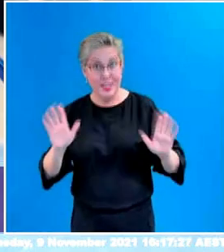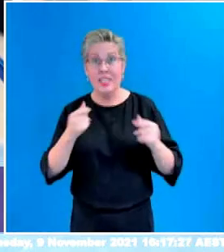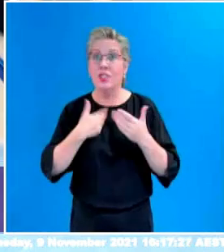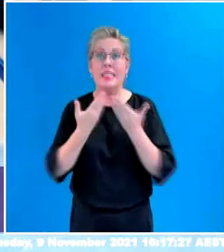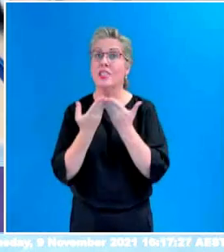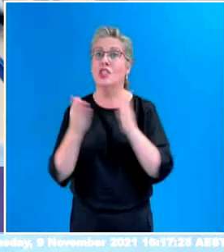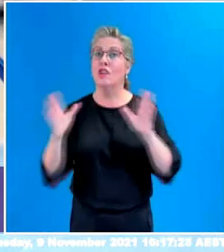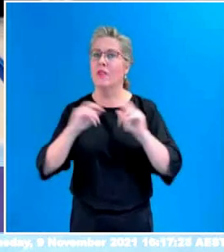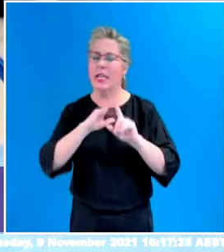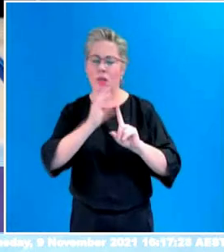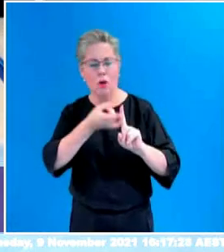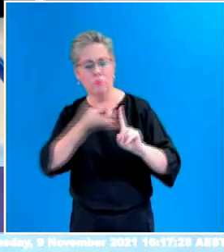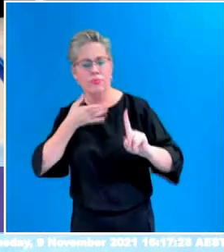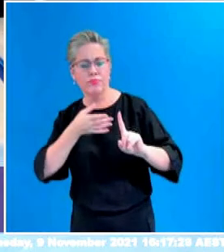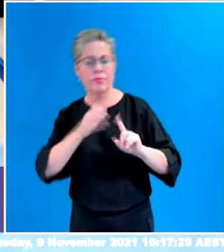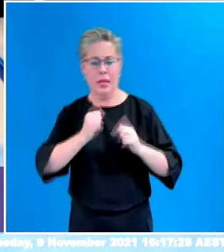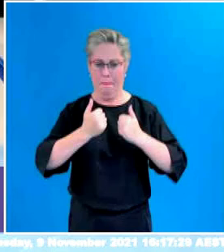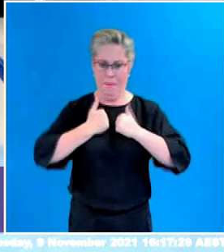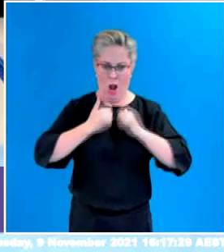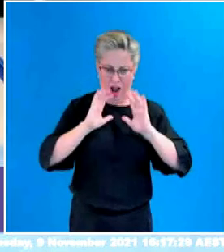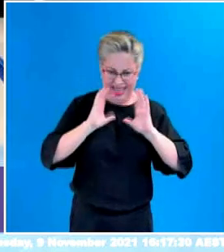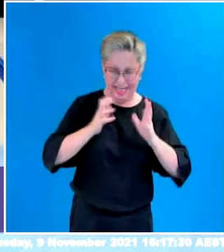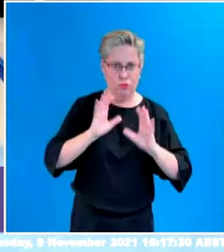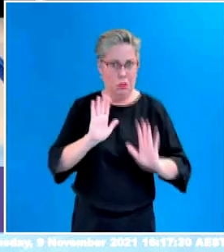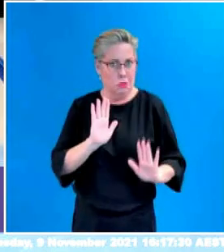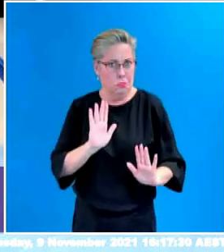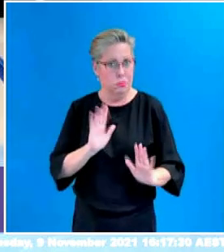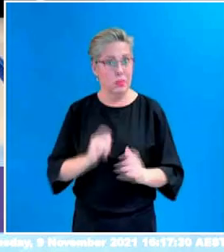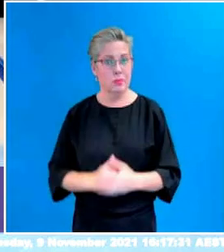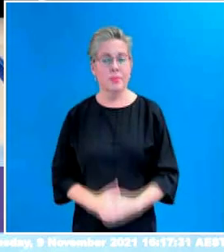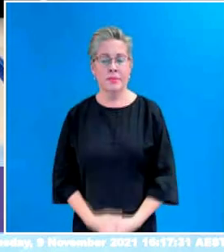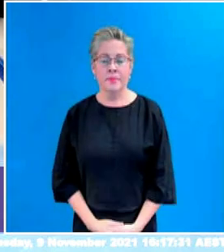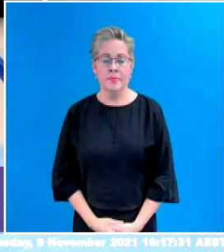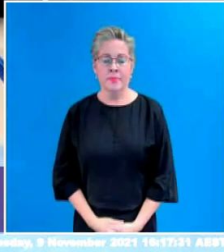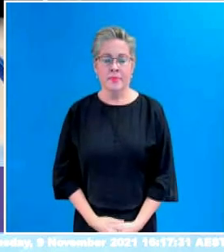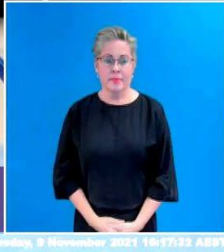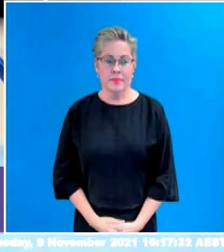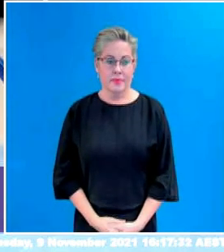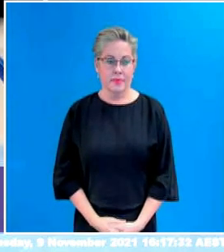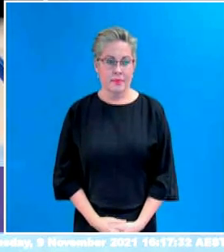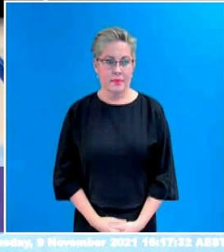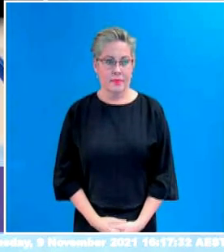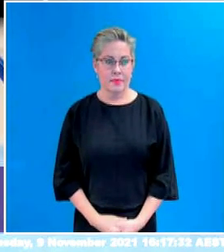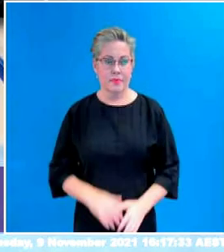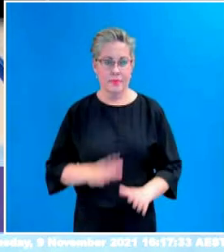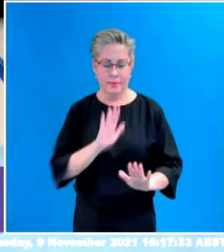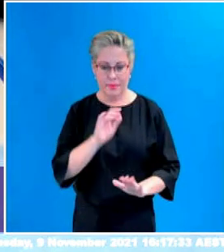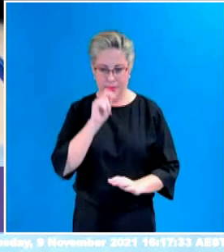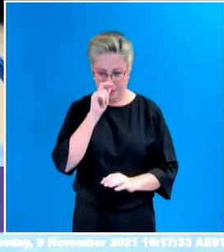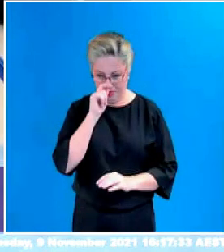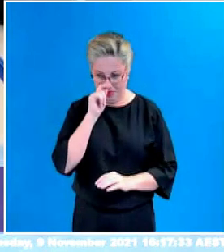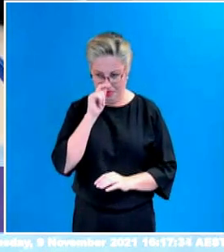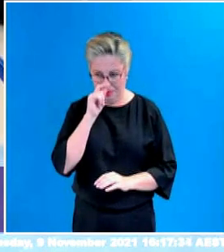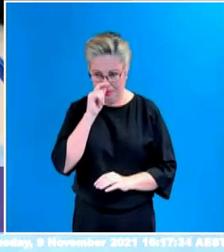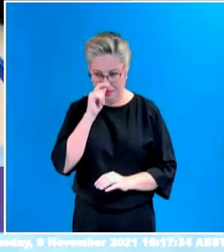I think we are just finding it a little bit difficult to engage because we would say --- Do you want to take that question on notice?